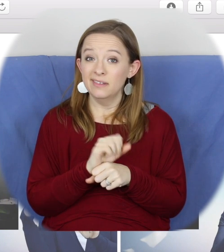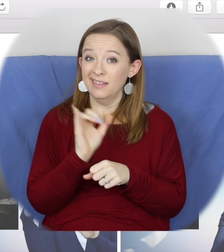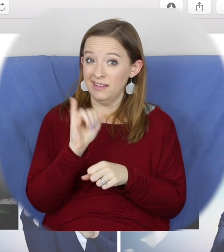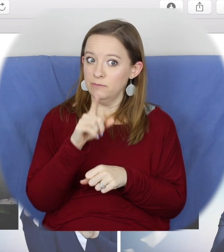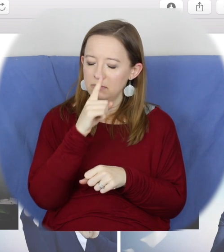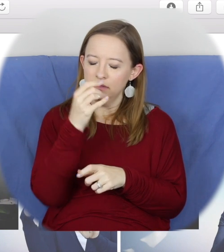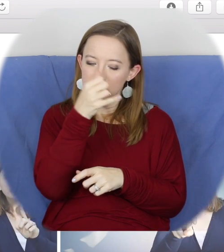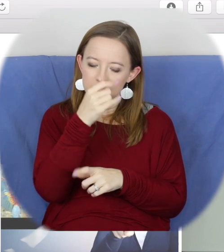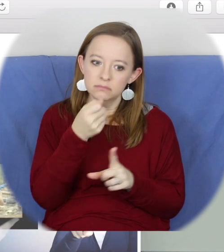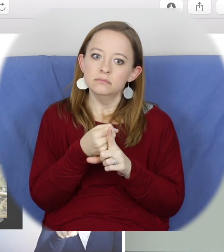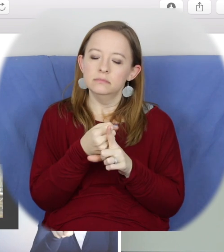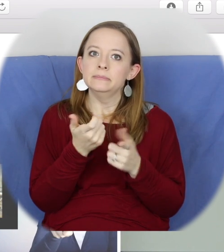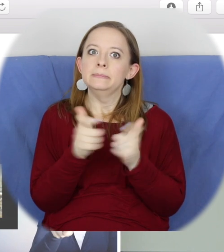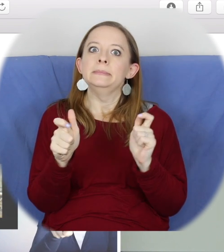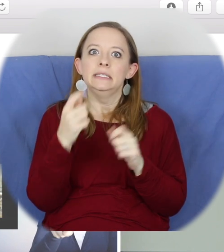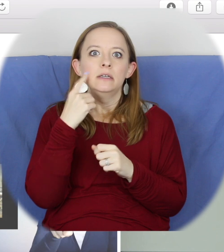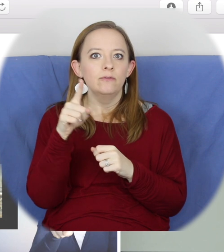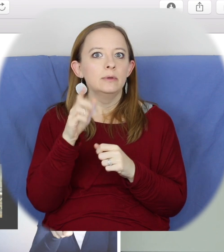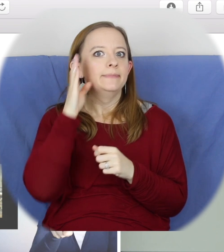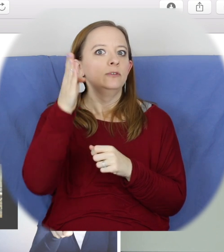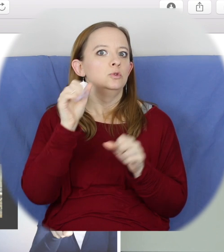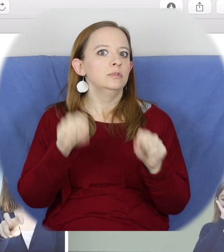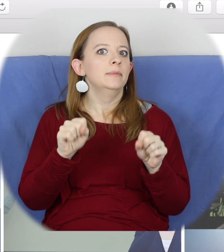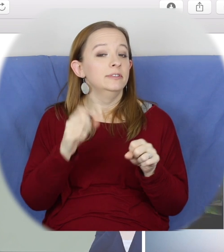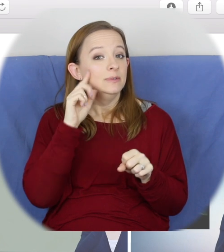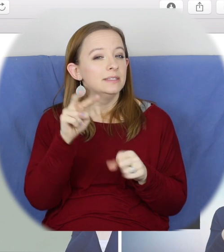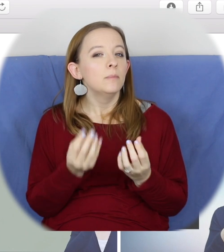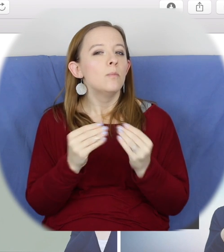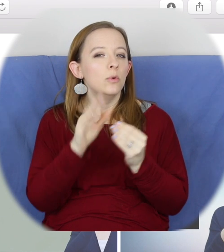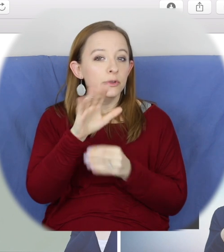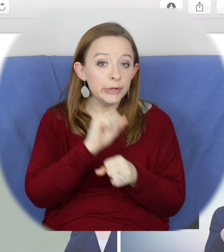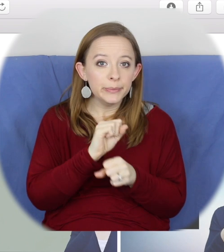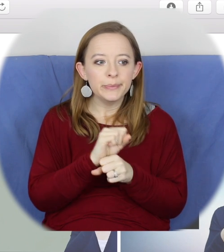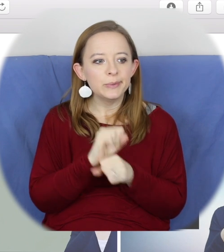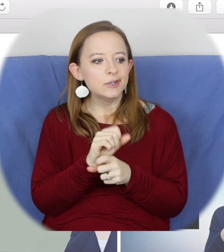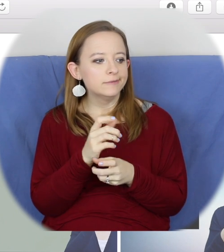That can be a really big thing for a potential employer to see more of your samples of work